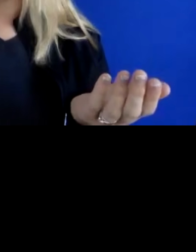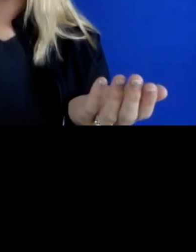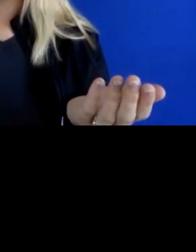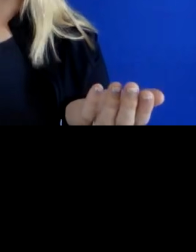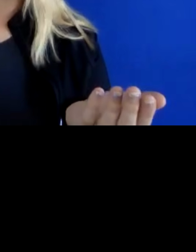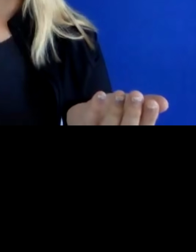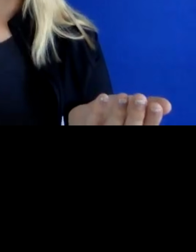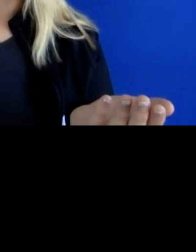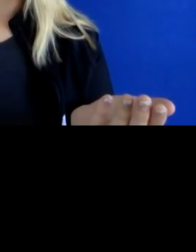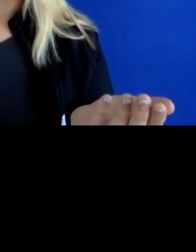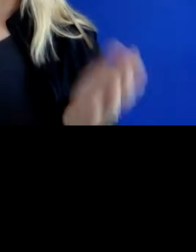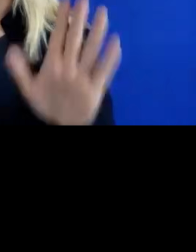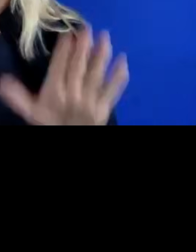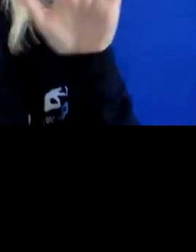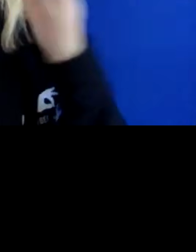You're welcome. And Mostafa said, "Yes."